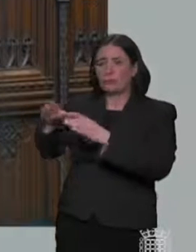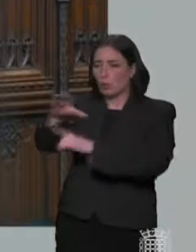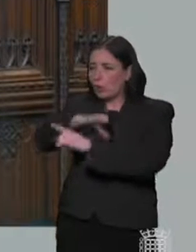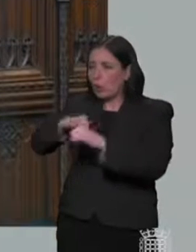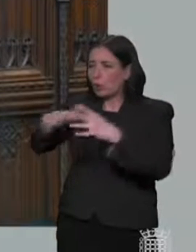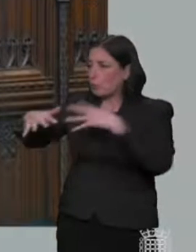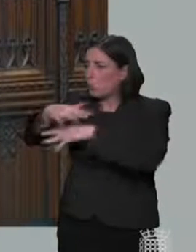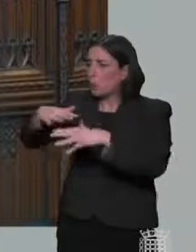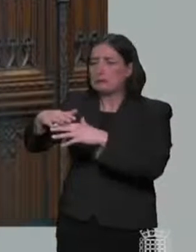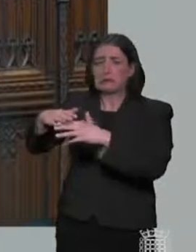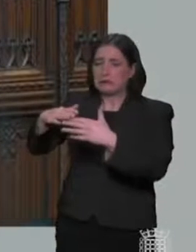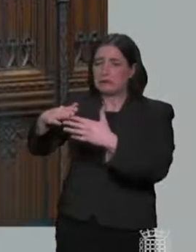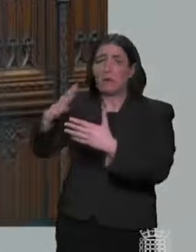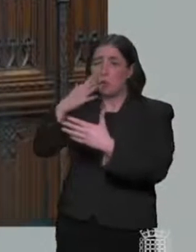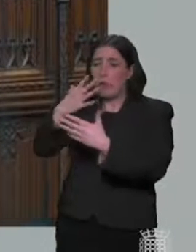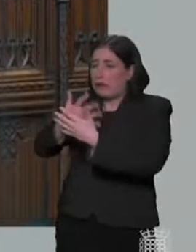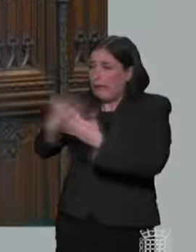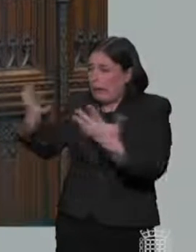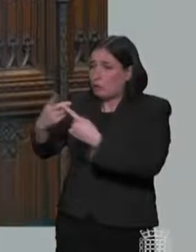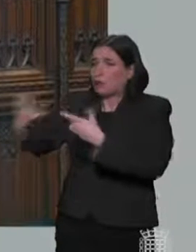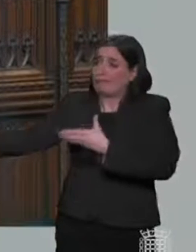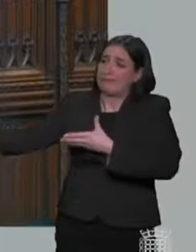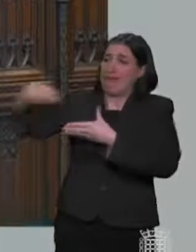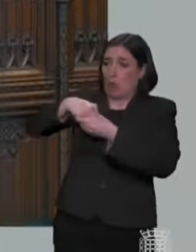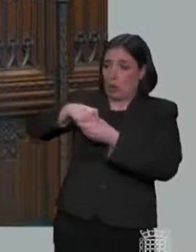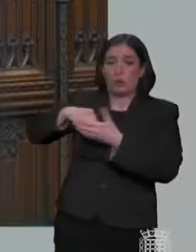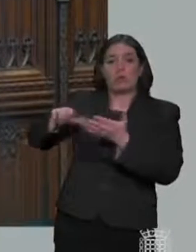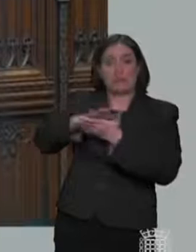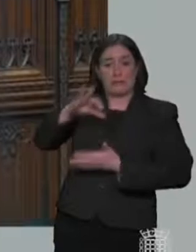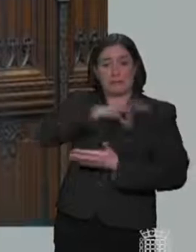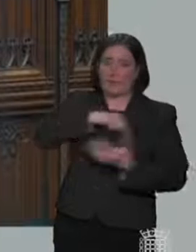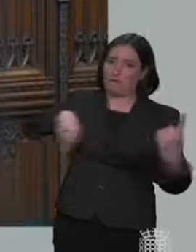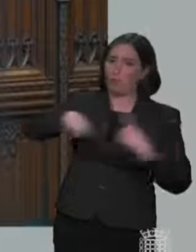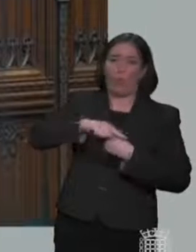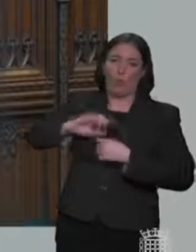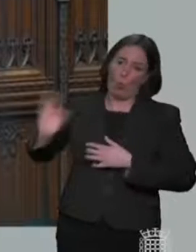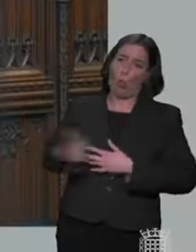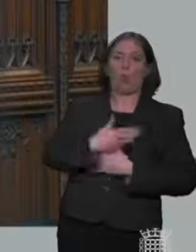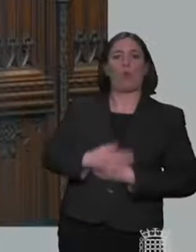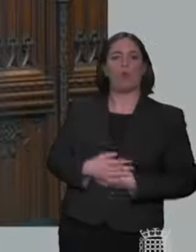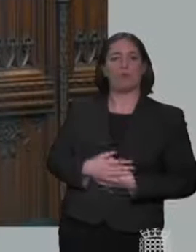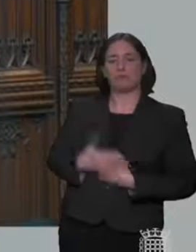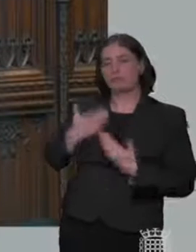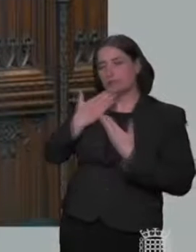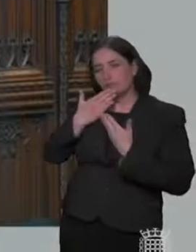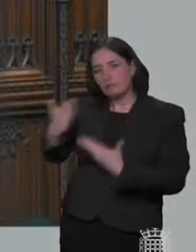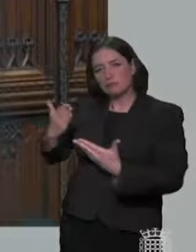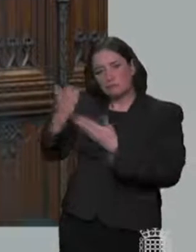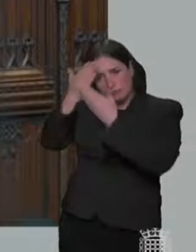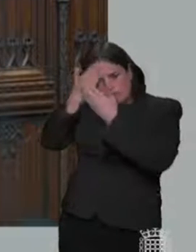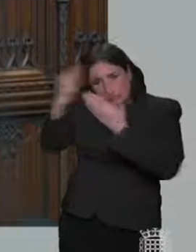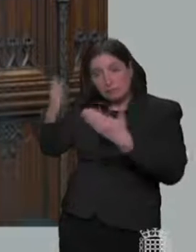everyone benefits can i thank my noble friend and minister and also her minister or colleague